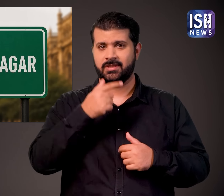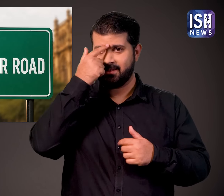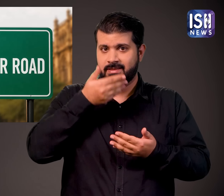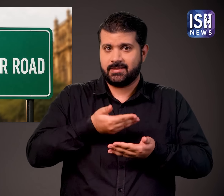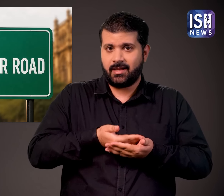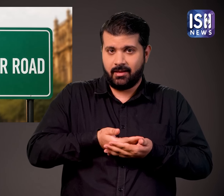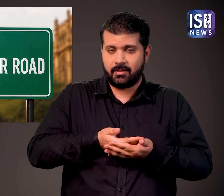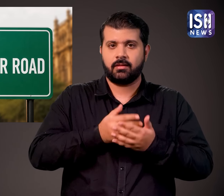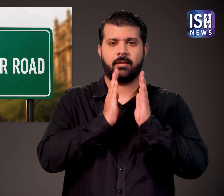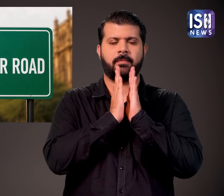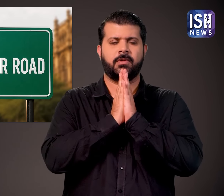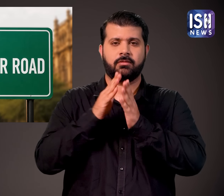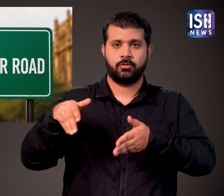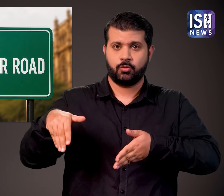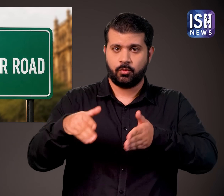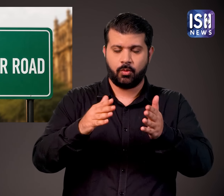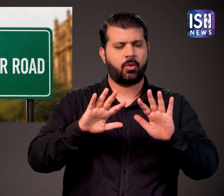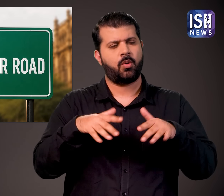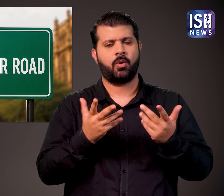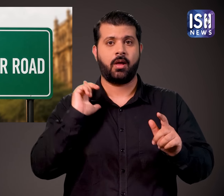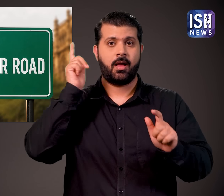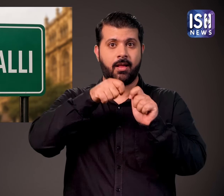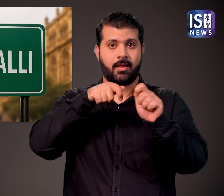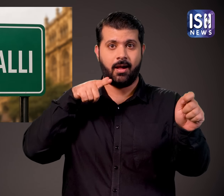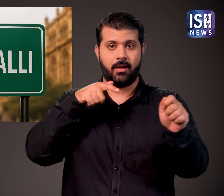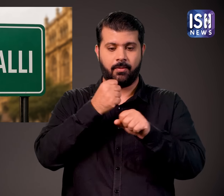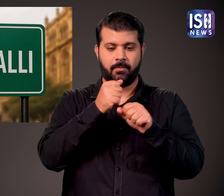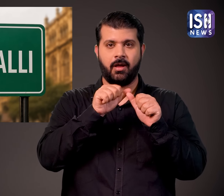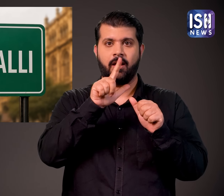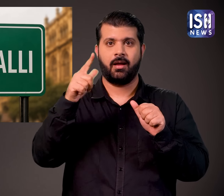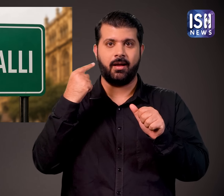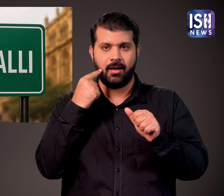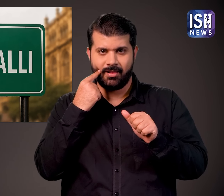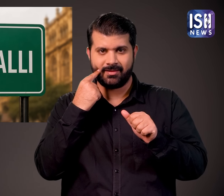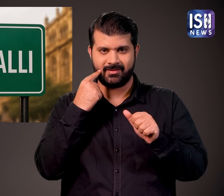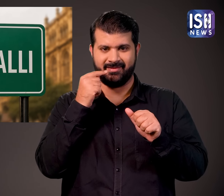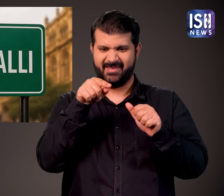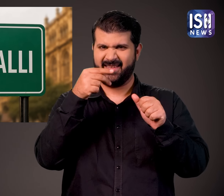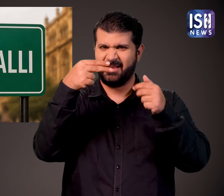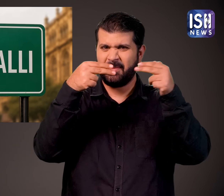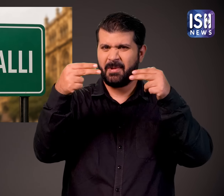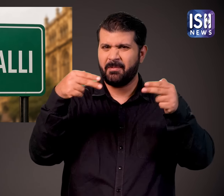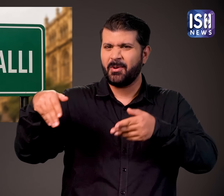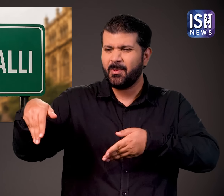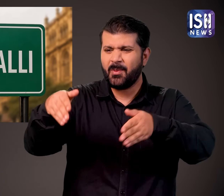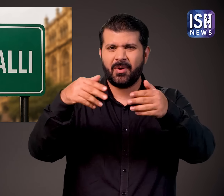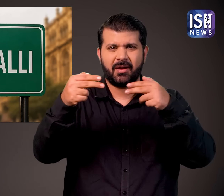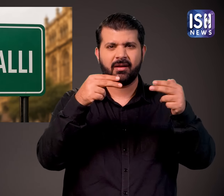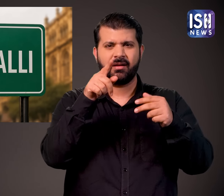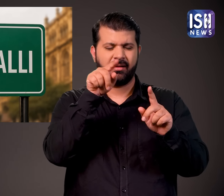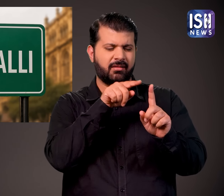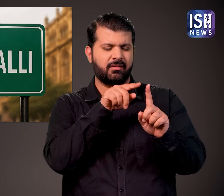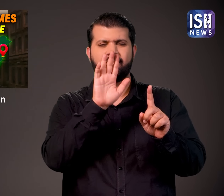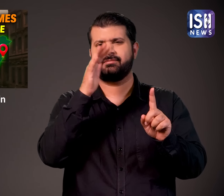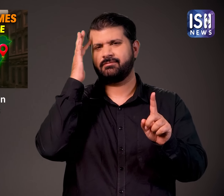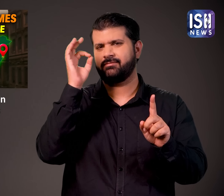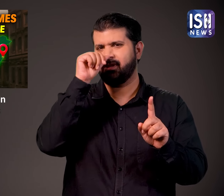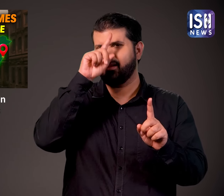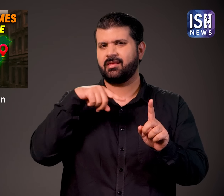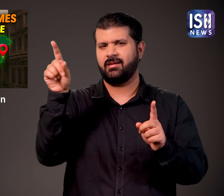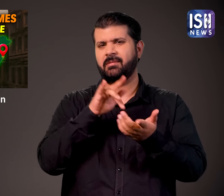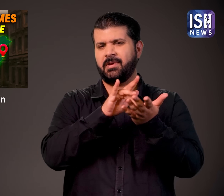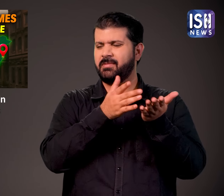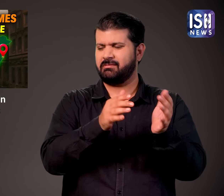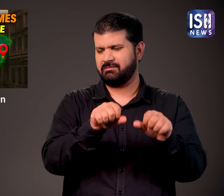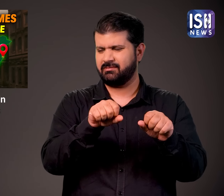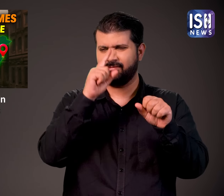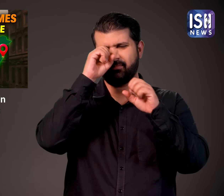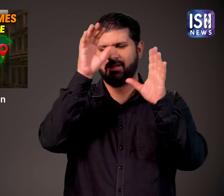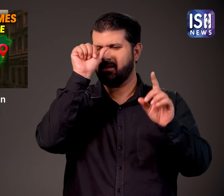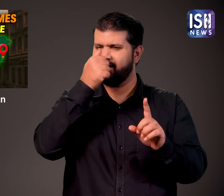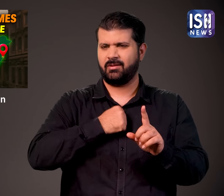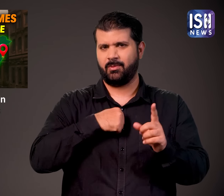Jain Mandir Road, or Ram Galli you would imagine some place in India.